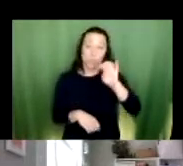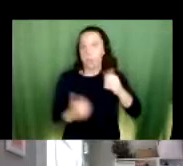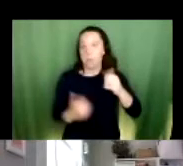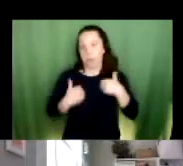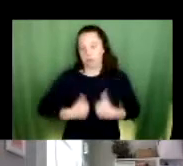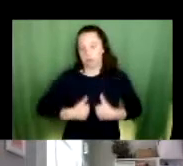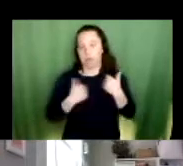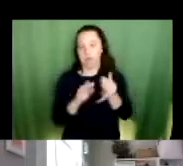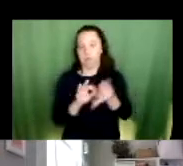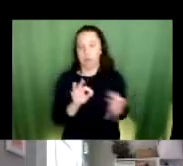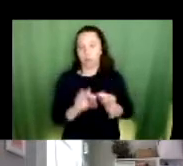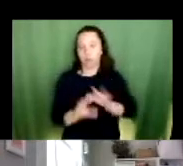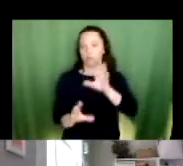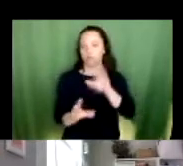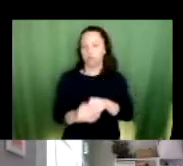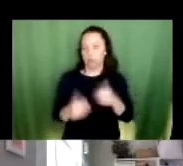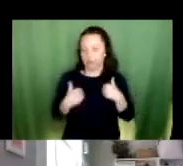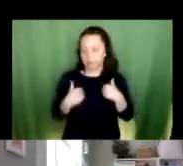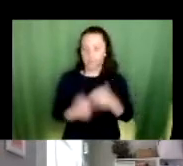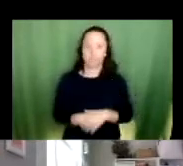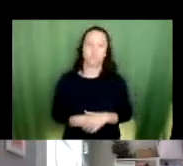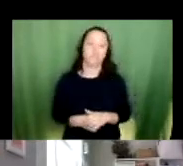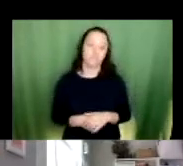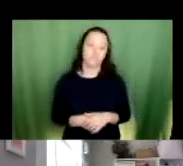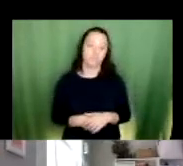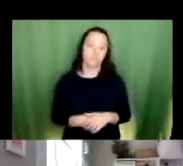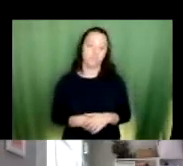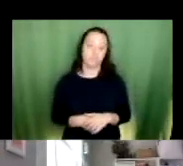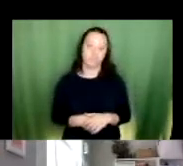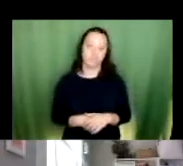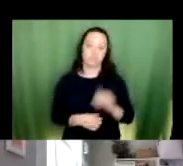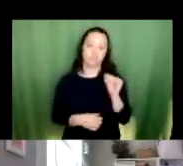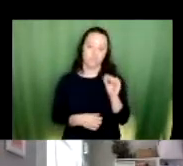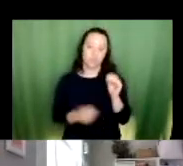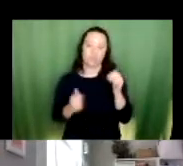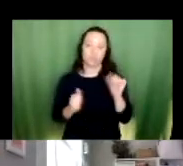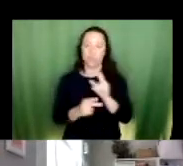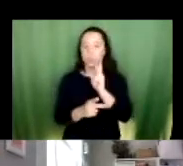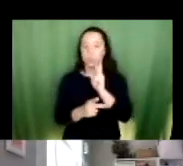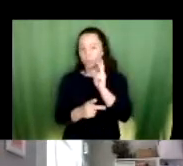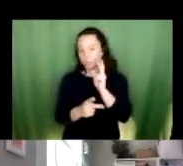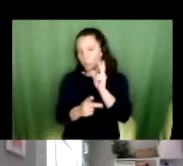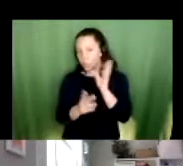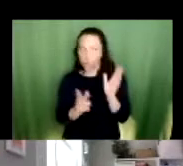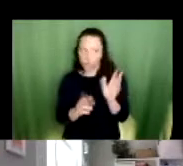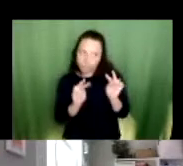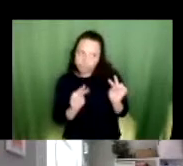So definitely trying to keep in advance of all technology changes in the last year but it’s